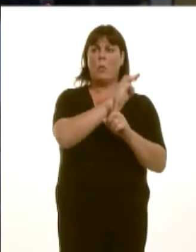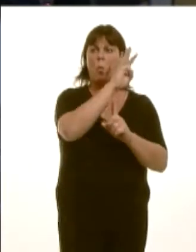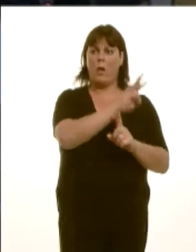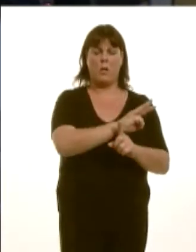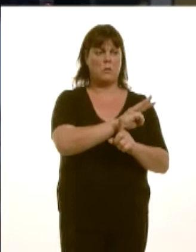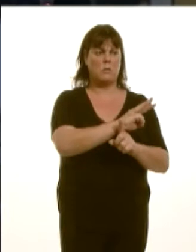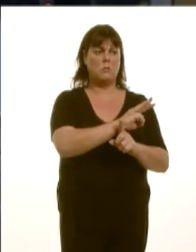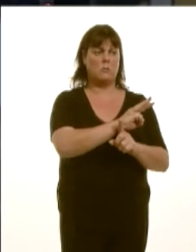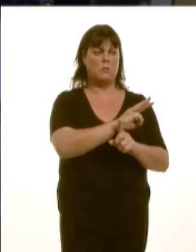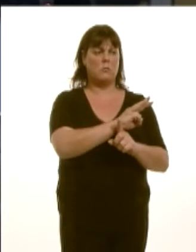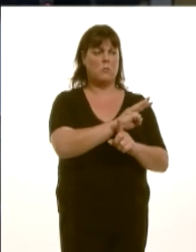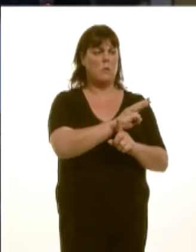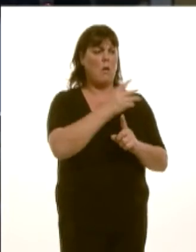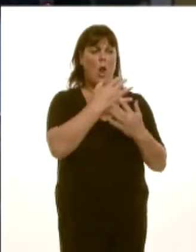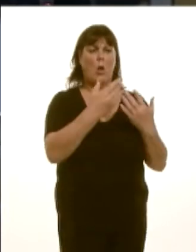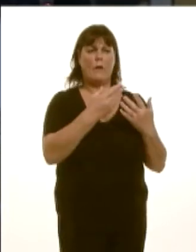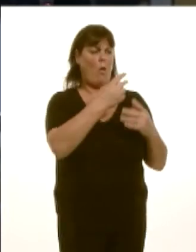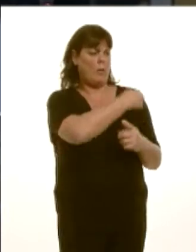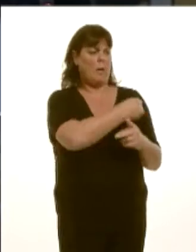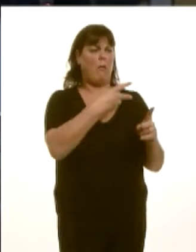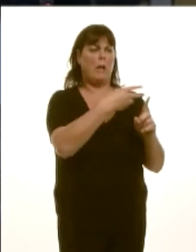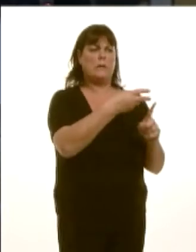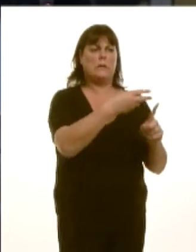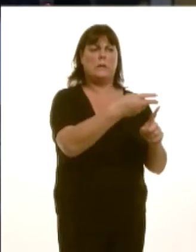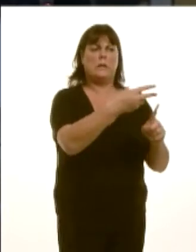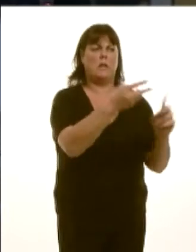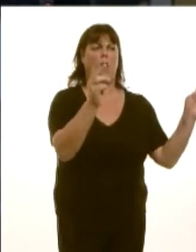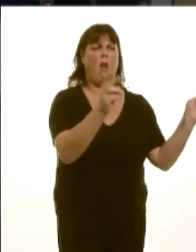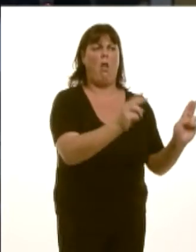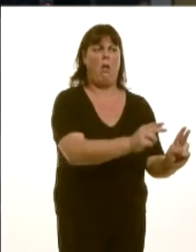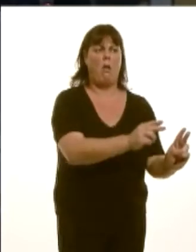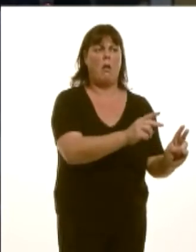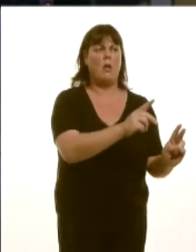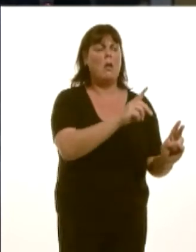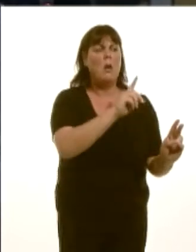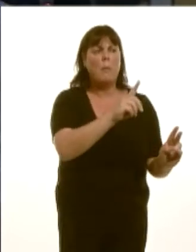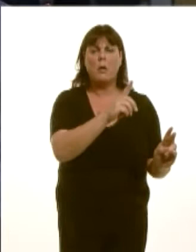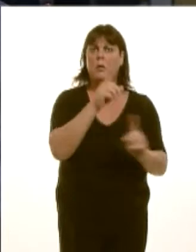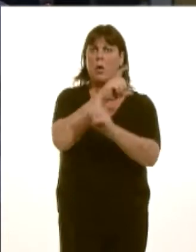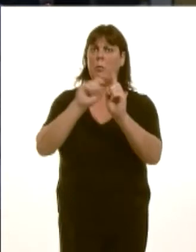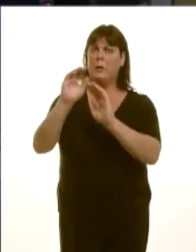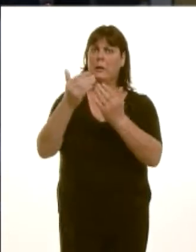of the cuts and changes in hospitals, but that community services are a must in order to provide cover.